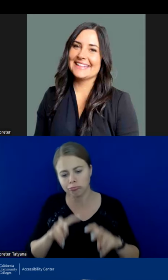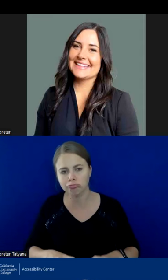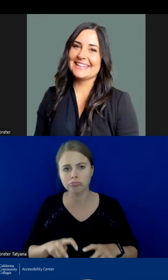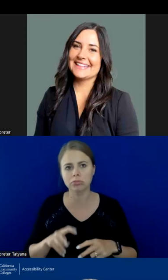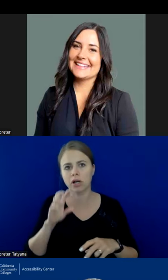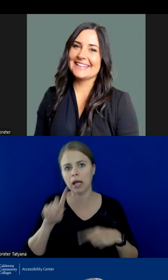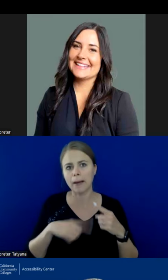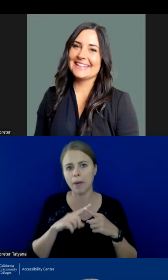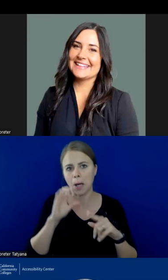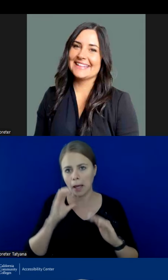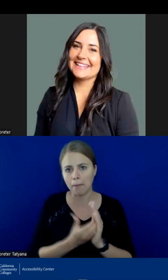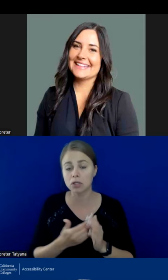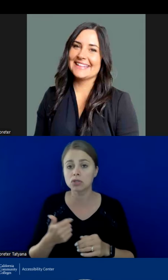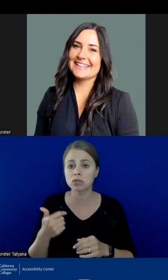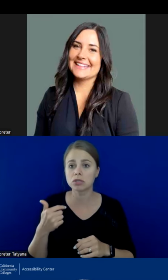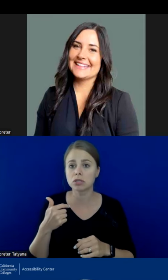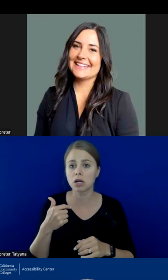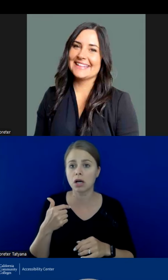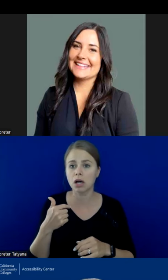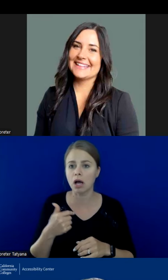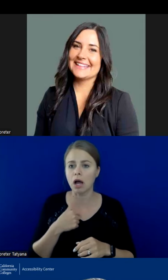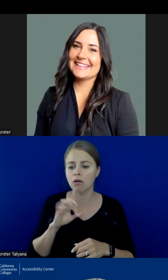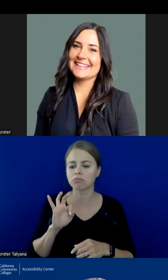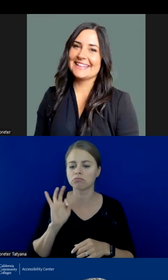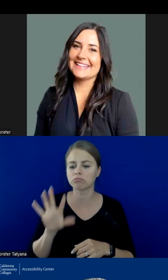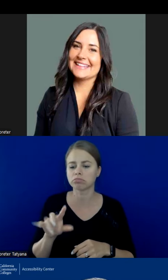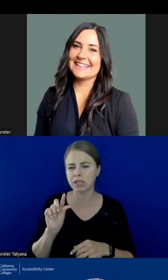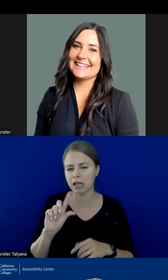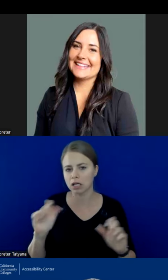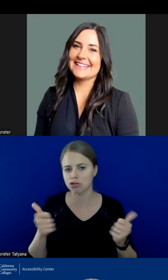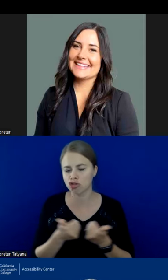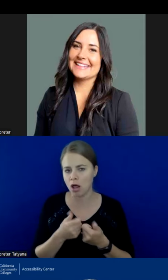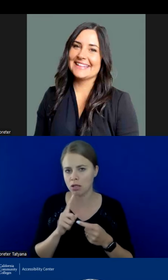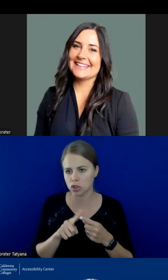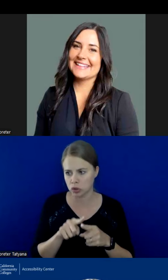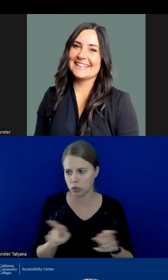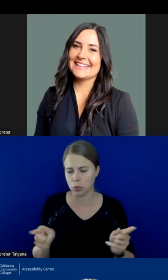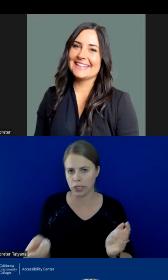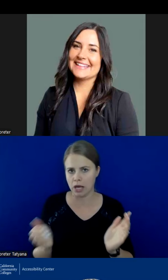And I'm putting a little challenge to the audience again.